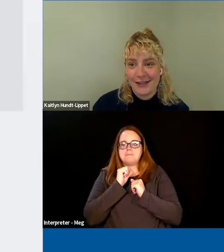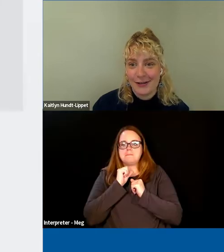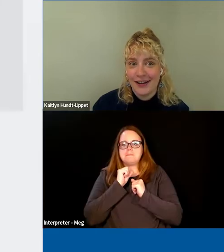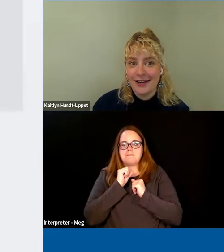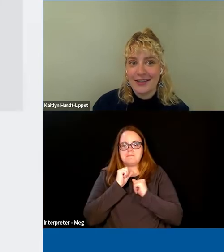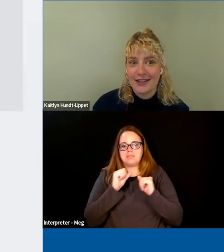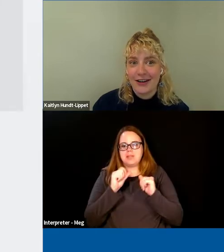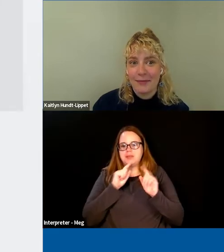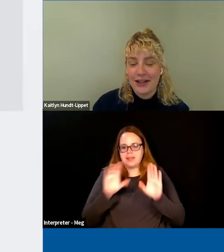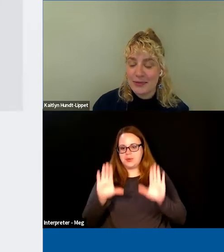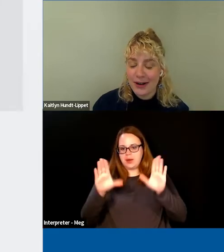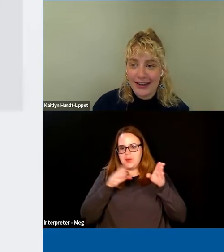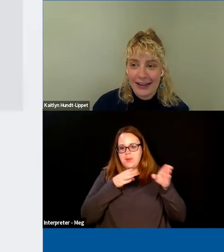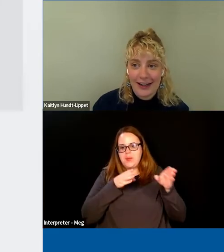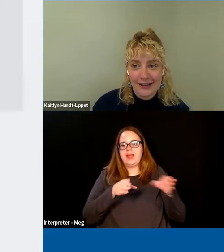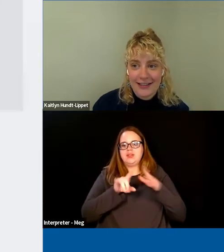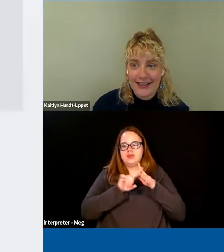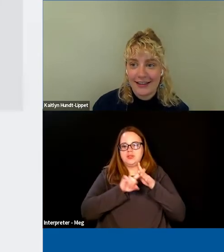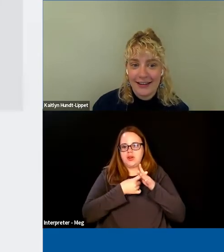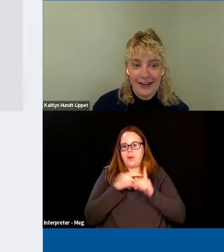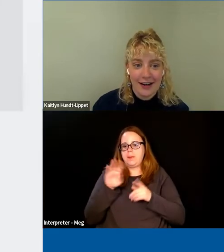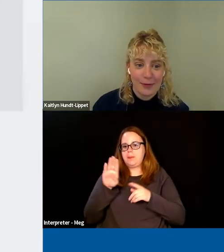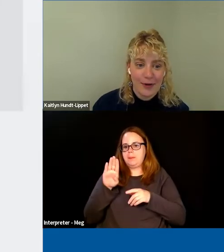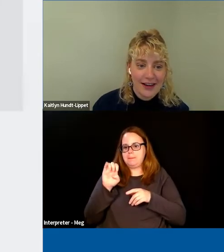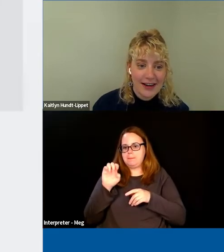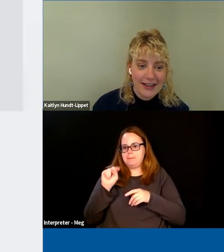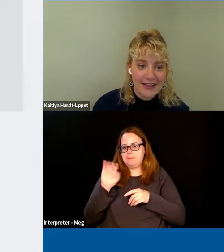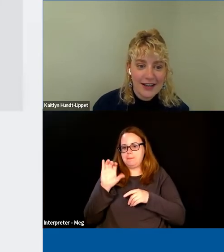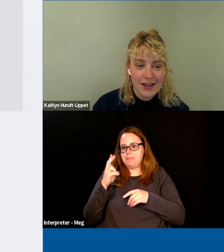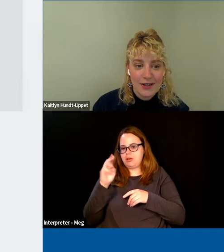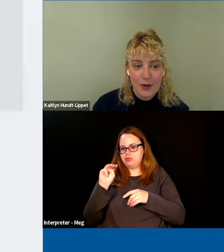to start benchmarking and understanding what that is.